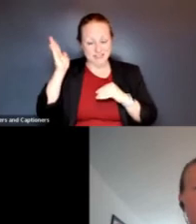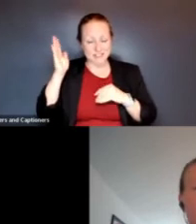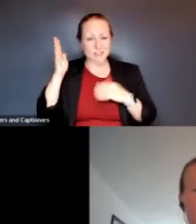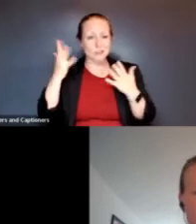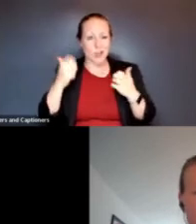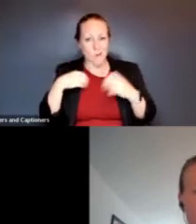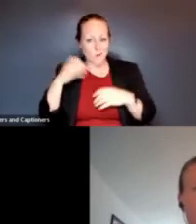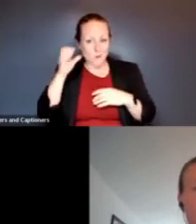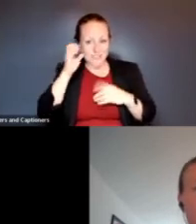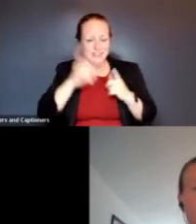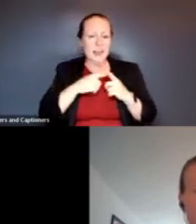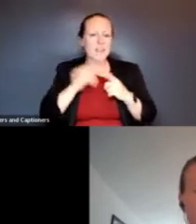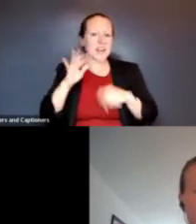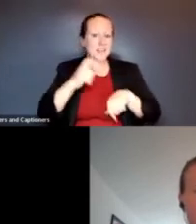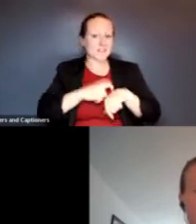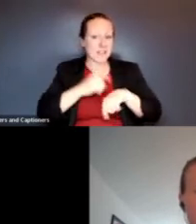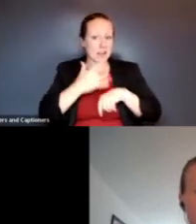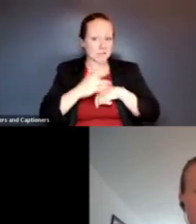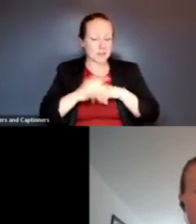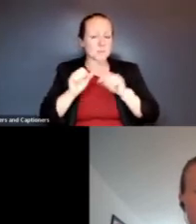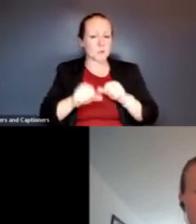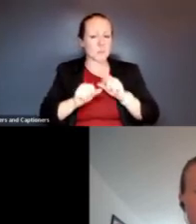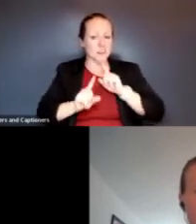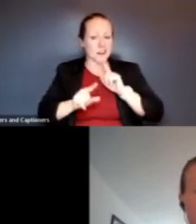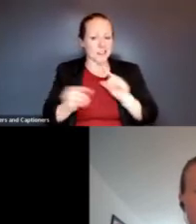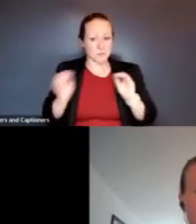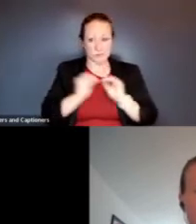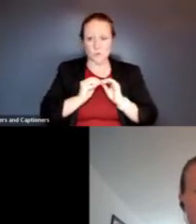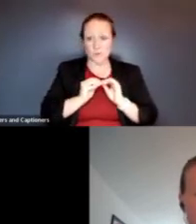some time left, we can get to some of these questions at the end possibly. Thank you. Thank